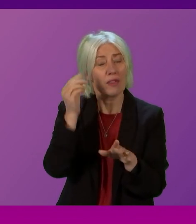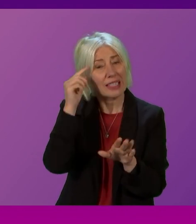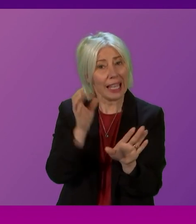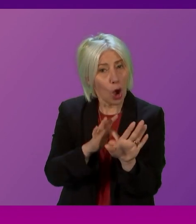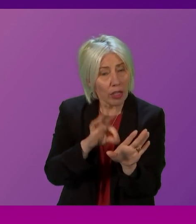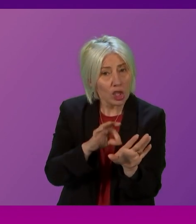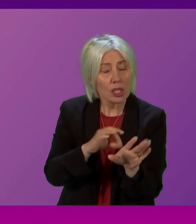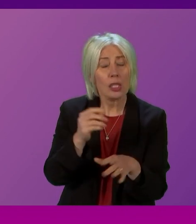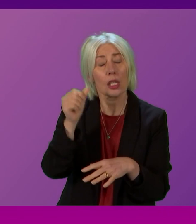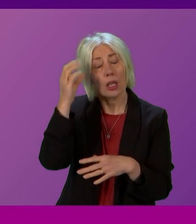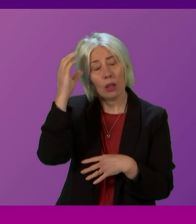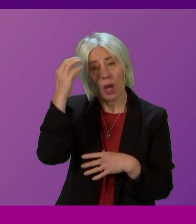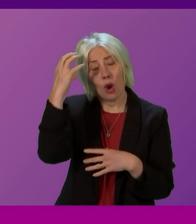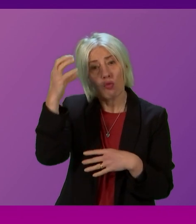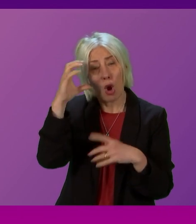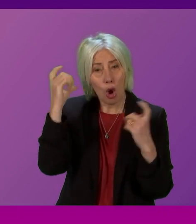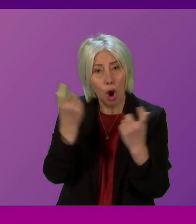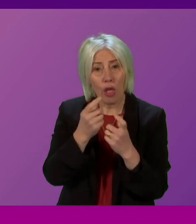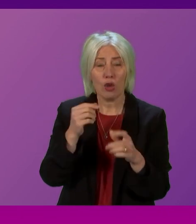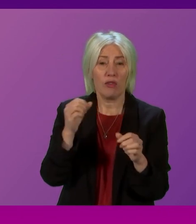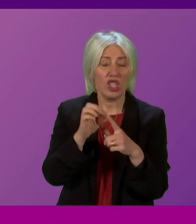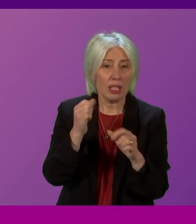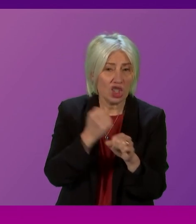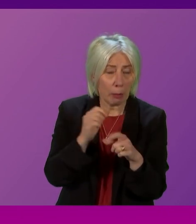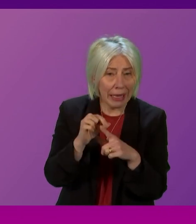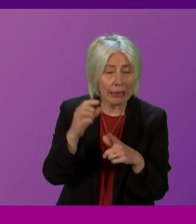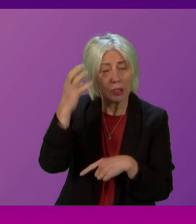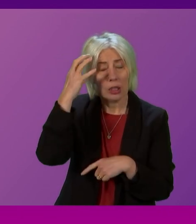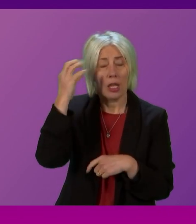of Edinburgh, the Royal College of General Practitioners, Glasgow Local Medical Committee,